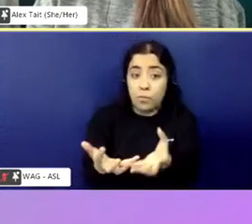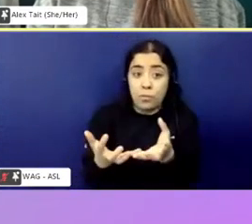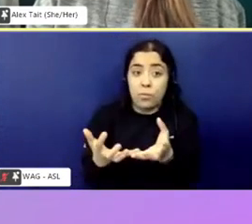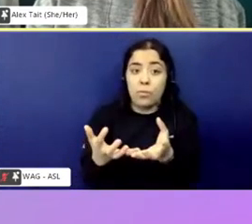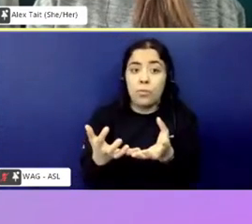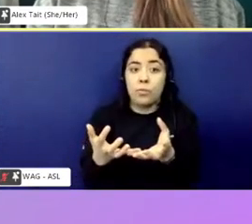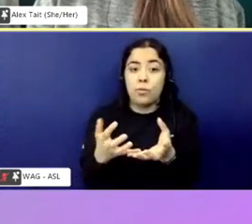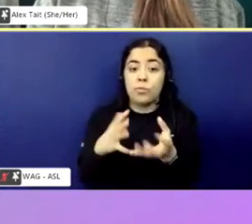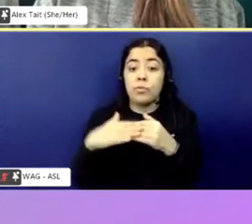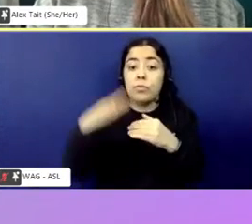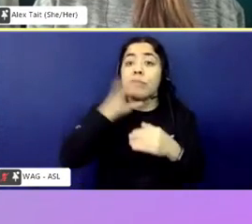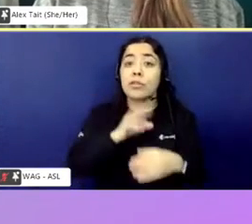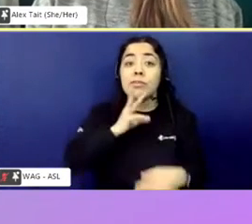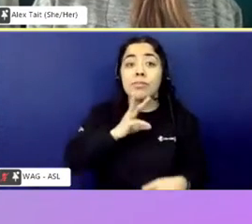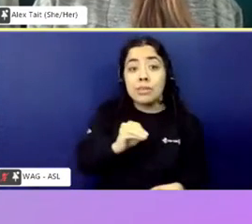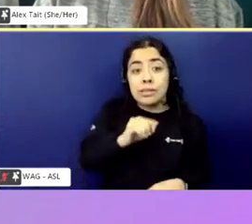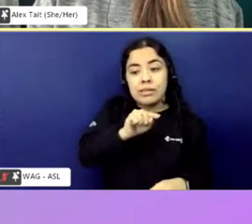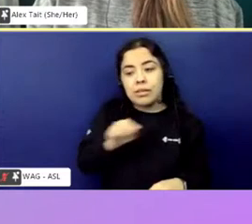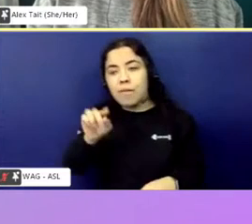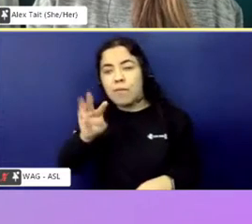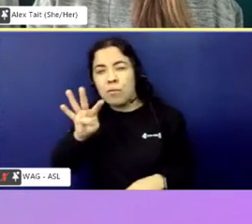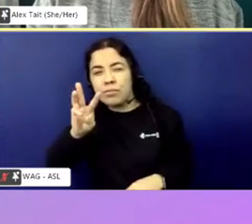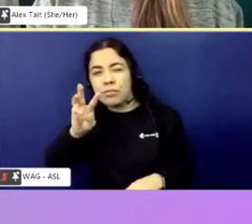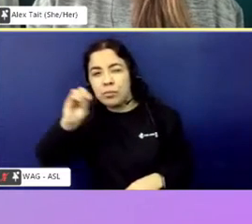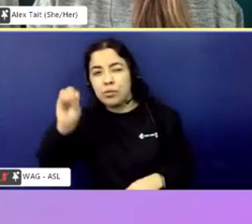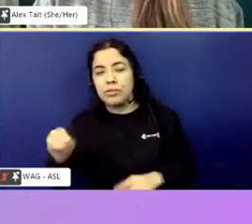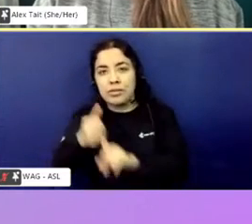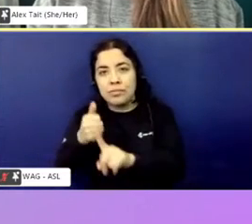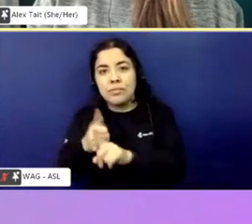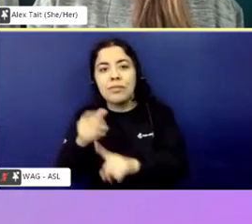responded on my survey. And globally, 46% of folks over